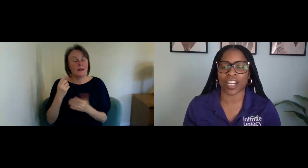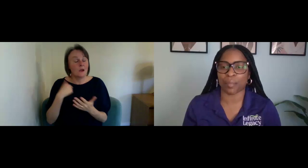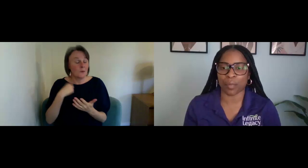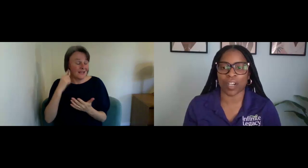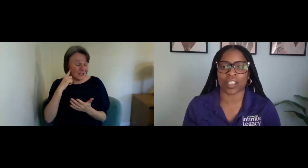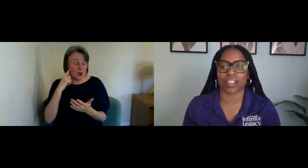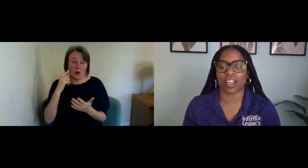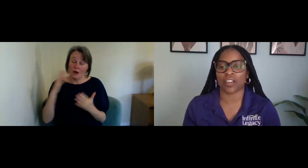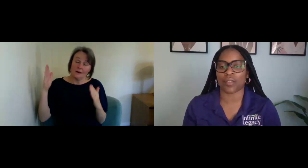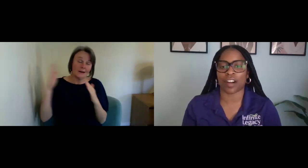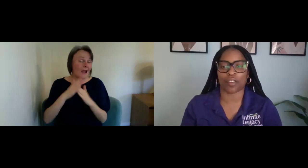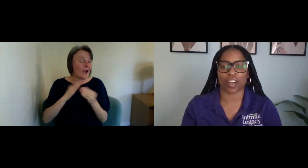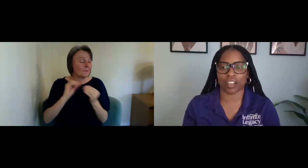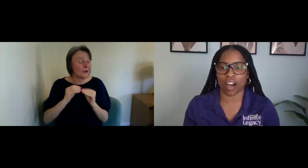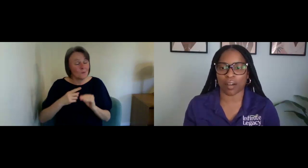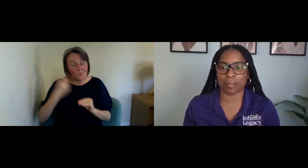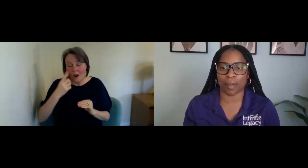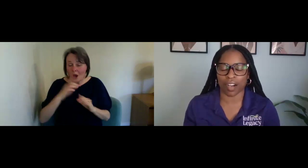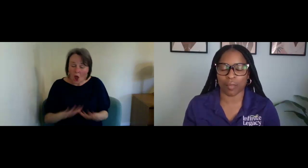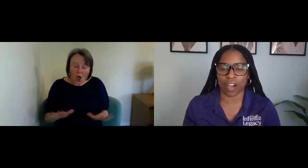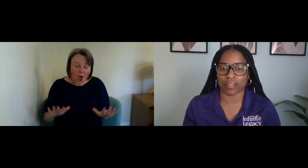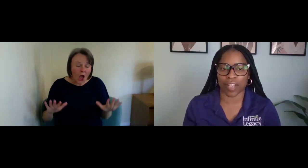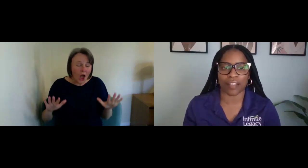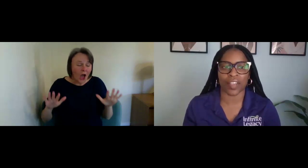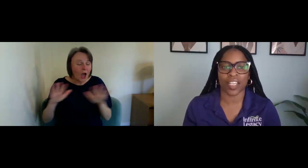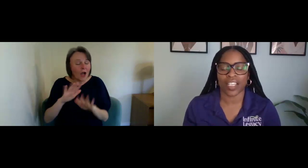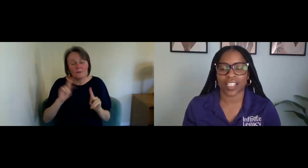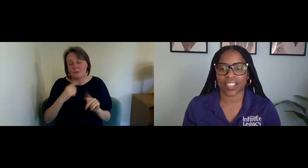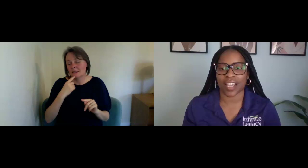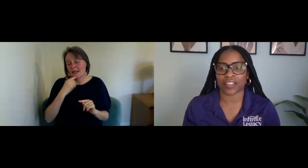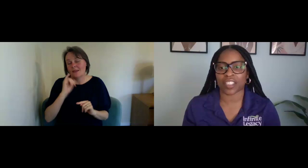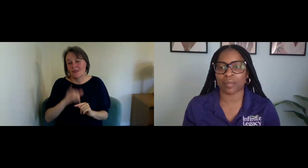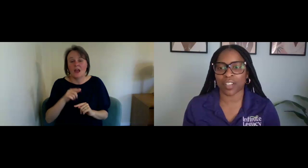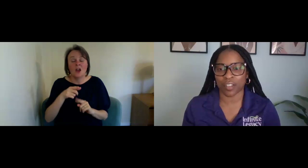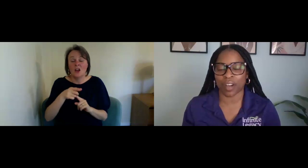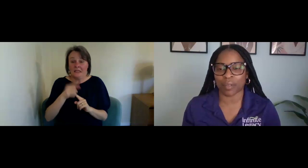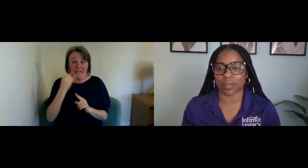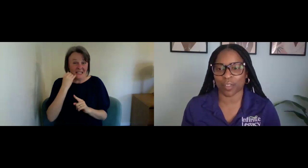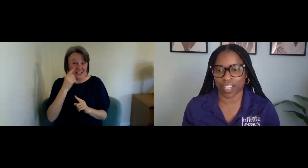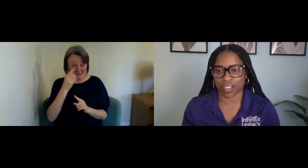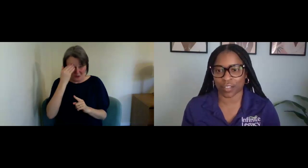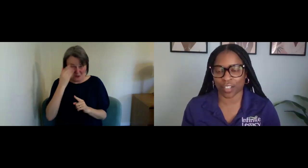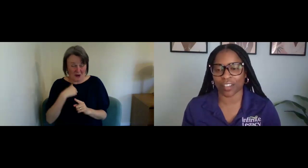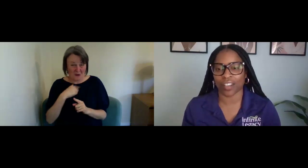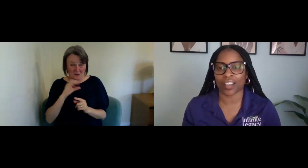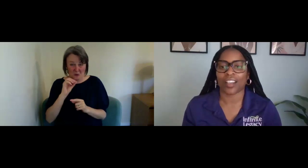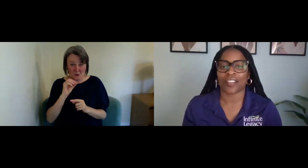number one, across all walks of life is that if someone knew I was an organ donor,